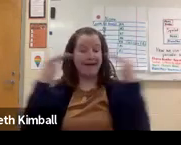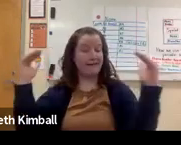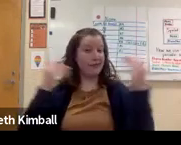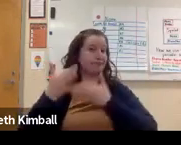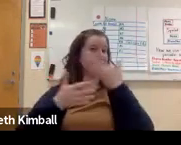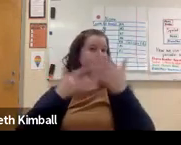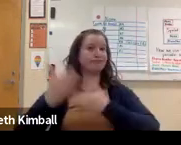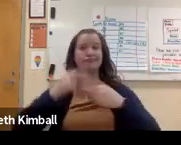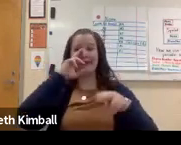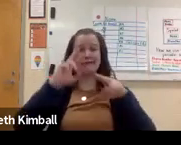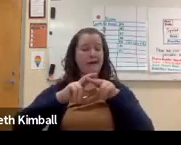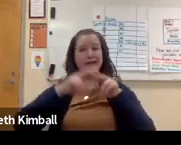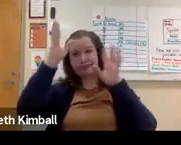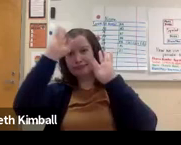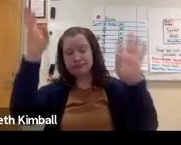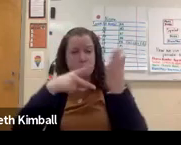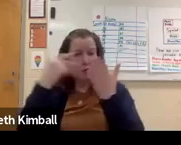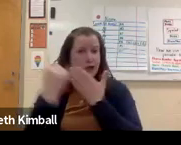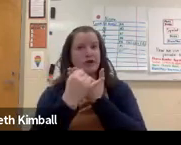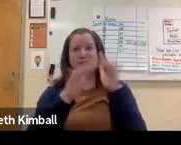And coding.org, they made great progress.